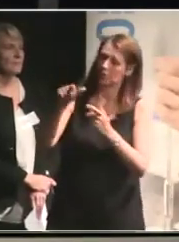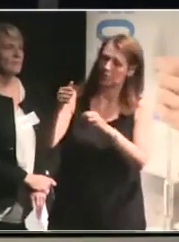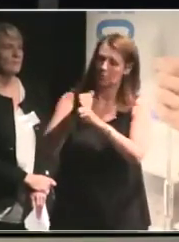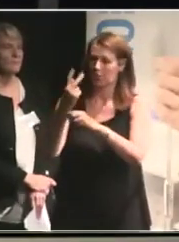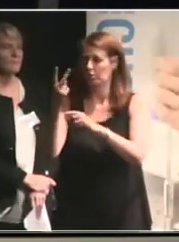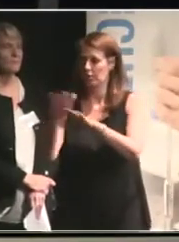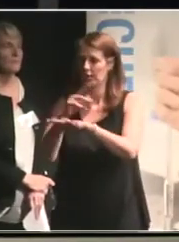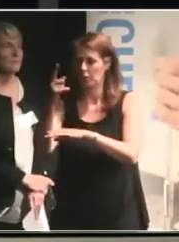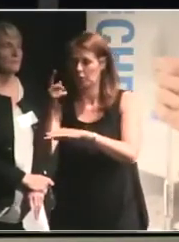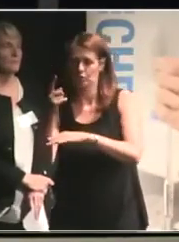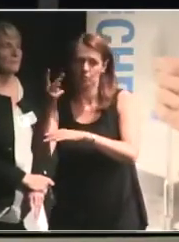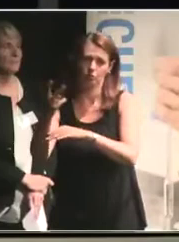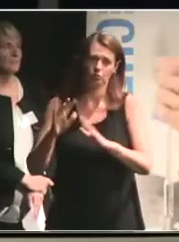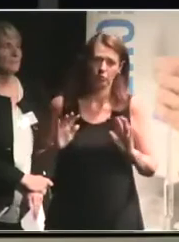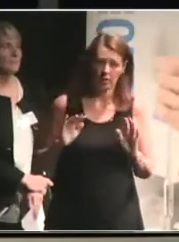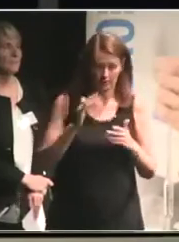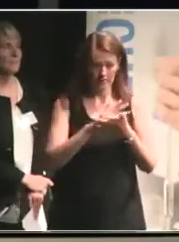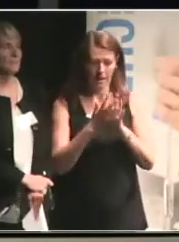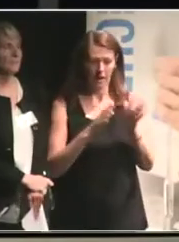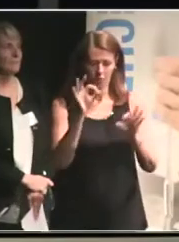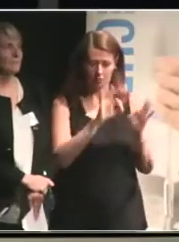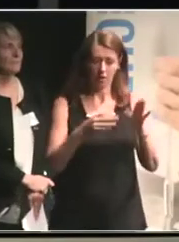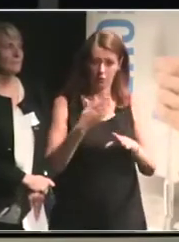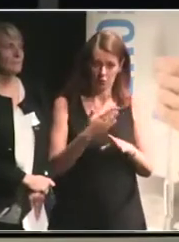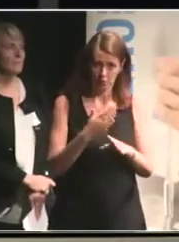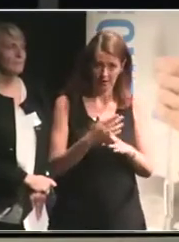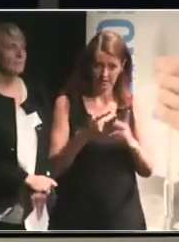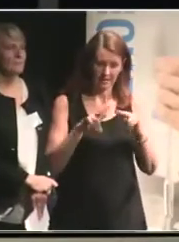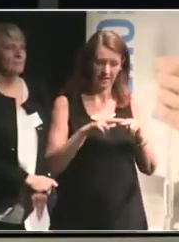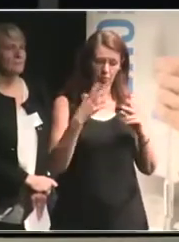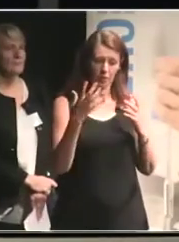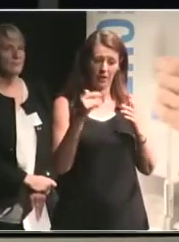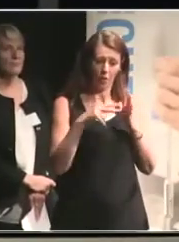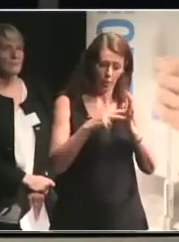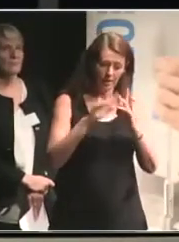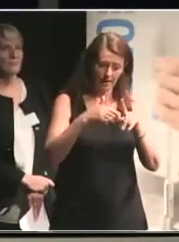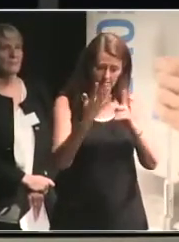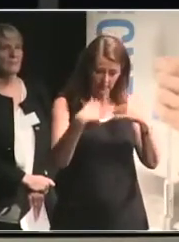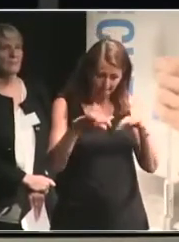back… that's how science works but if we wait until we've got perfection nothing will happen.